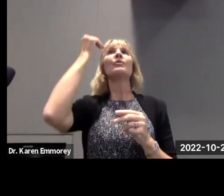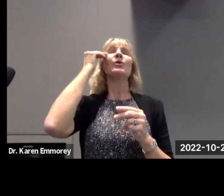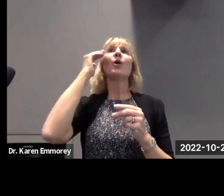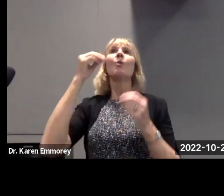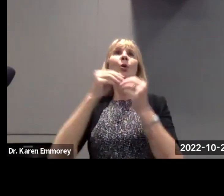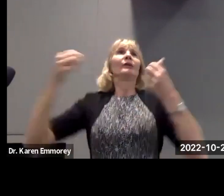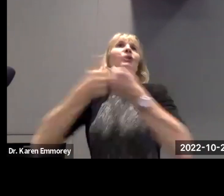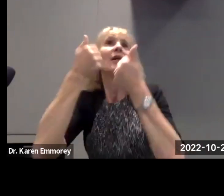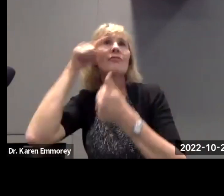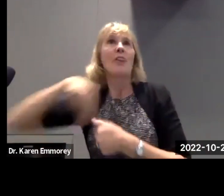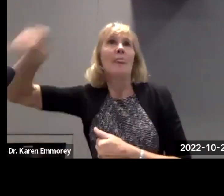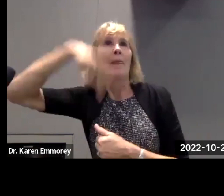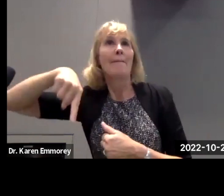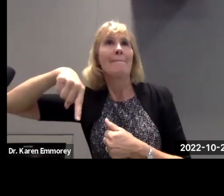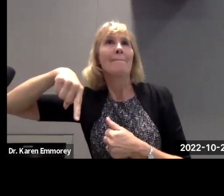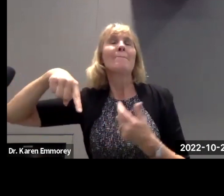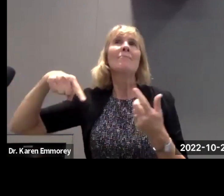But it is a good question. You know what does happen. With that